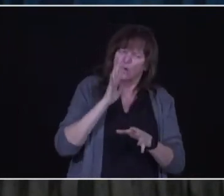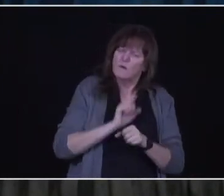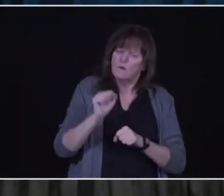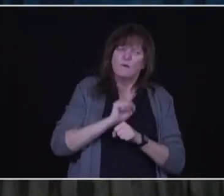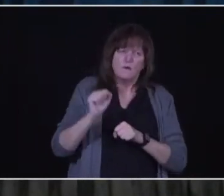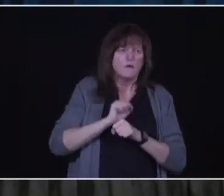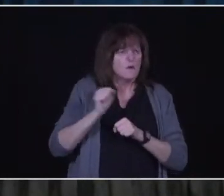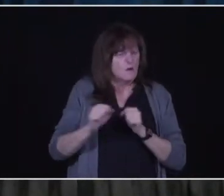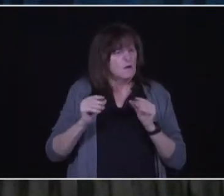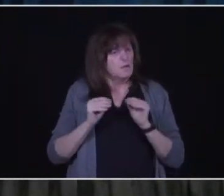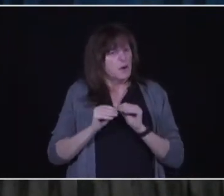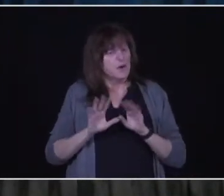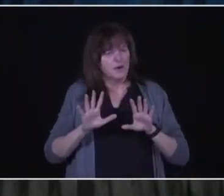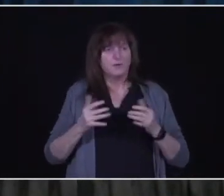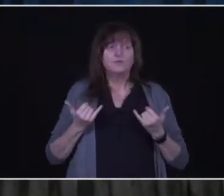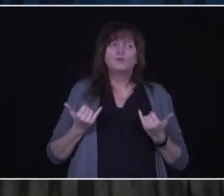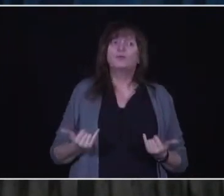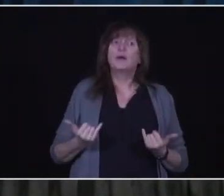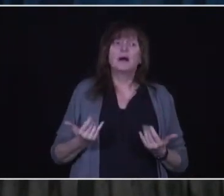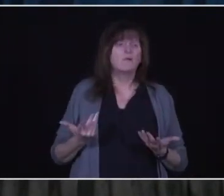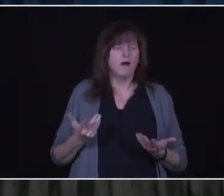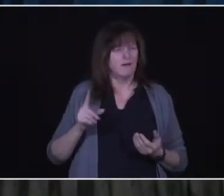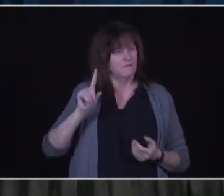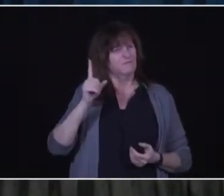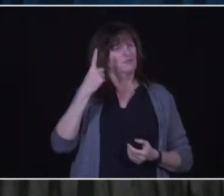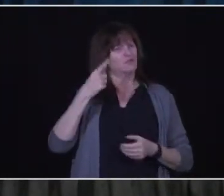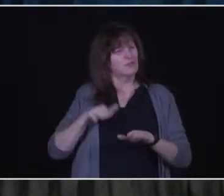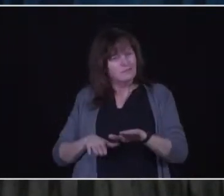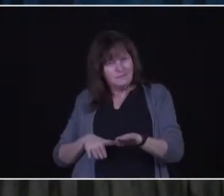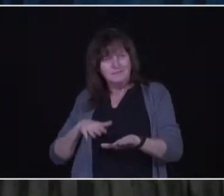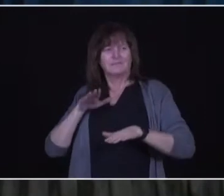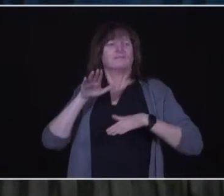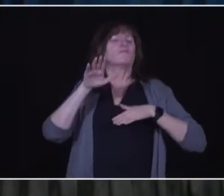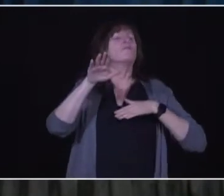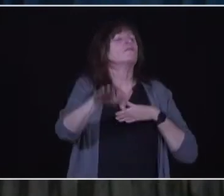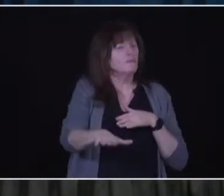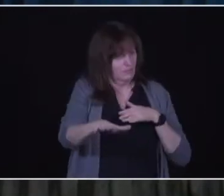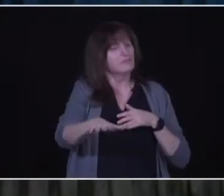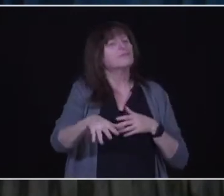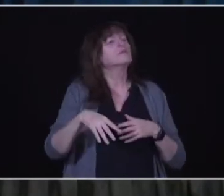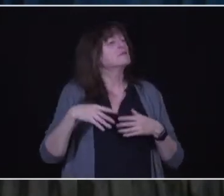her work to fight human trafficking, today we have taken an important step that will make a